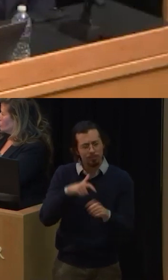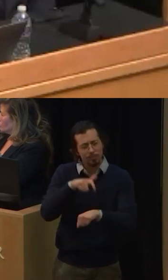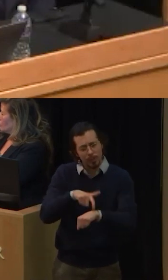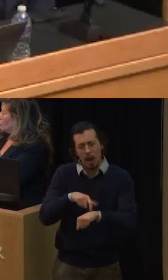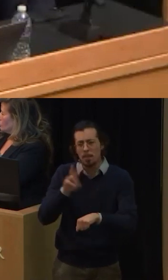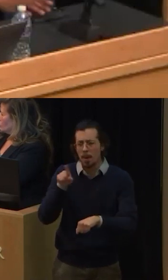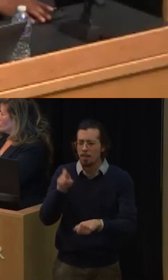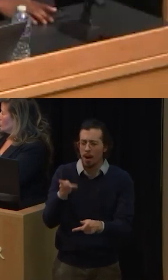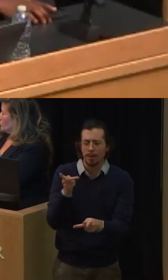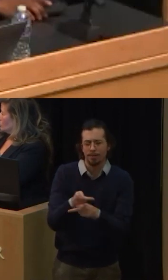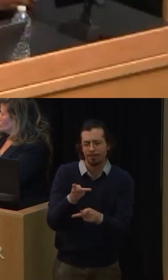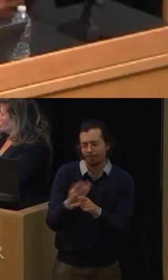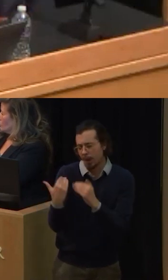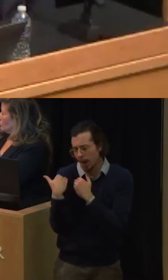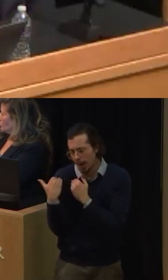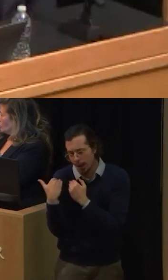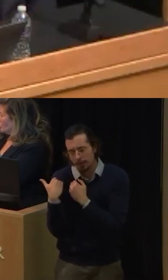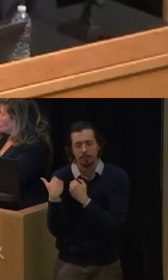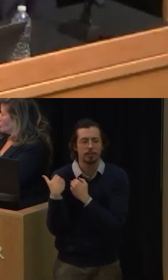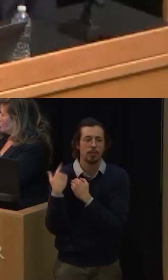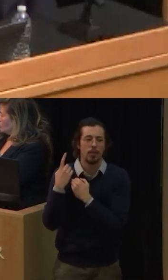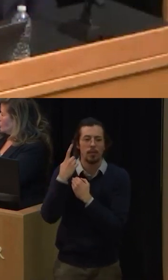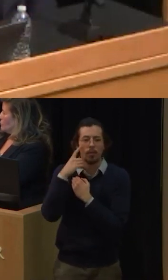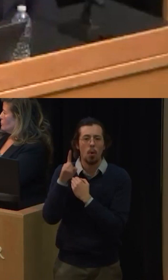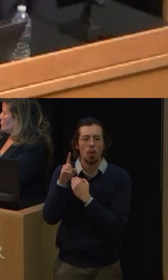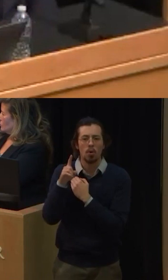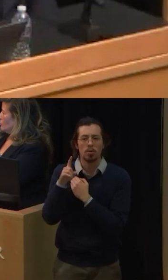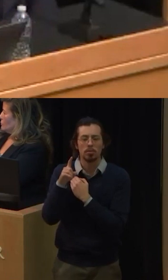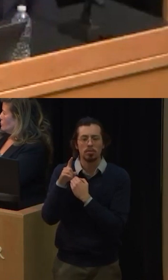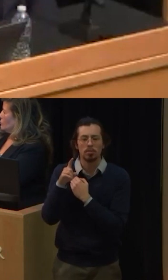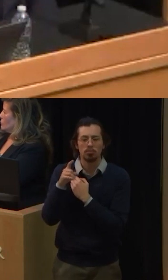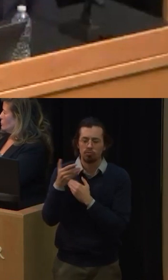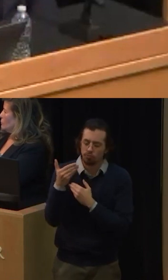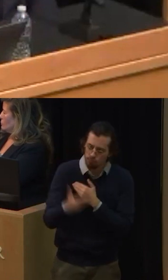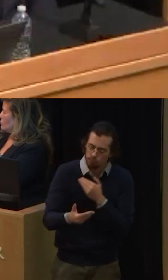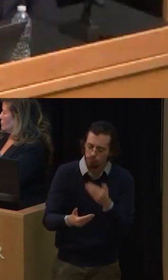our level of accountability and responsibility to move forward,